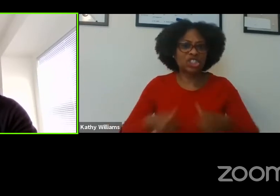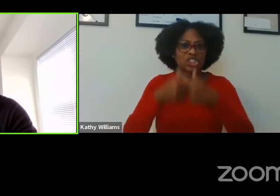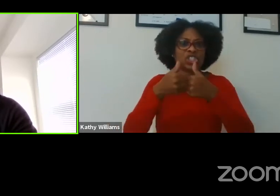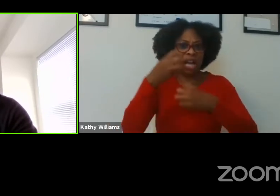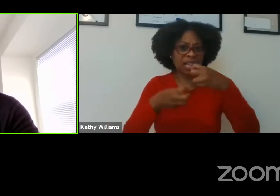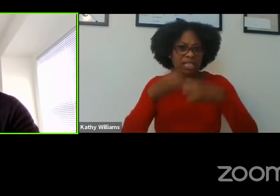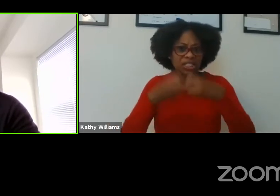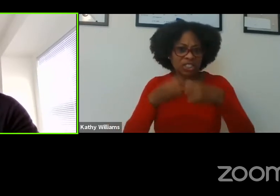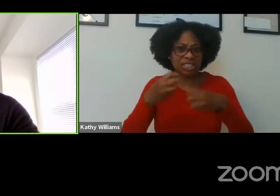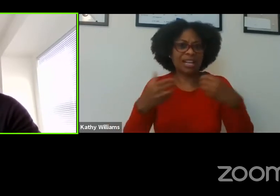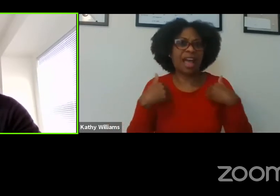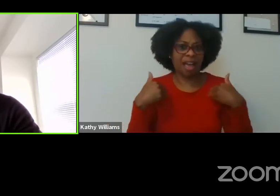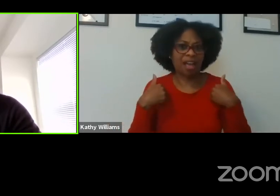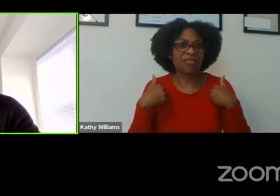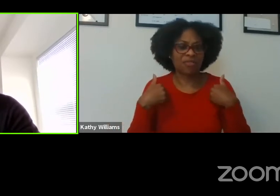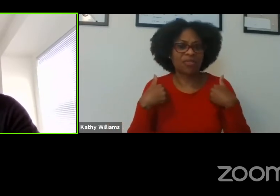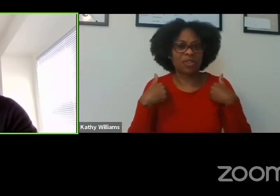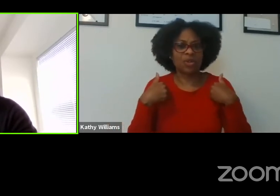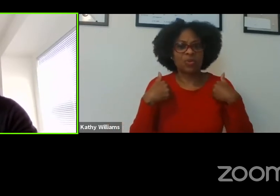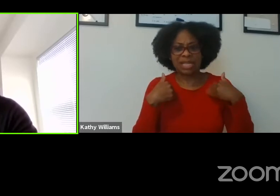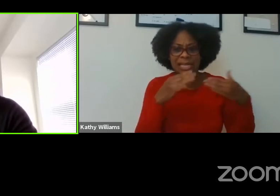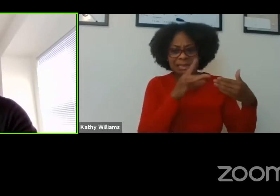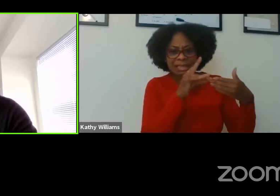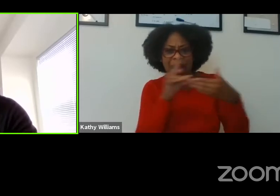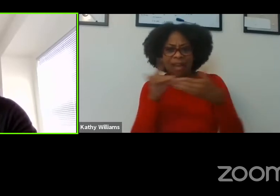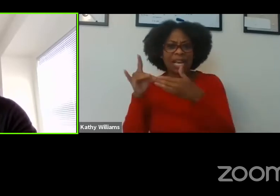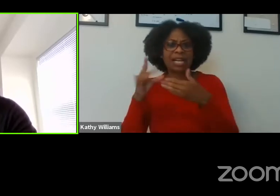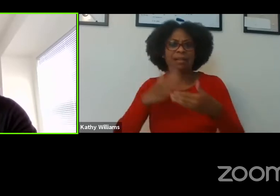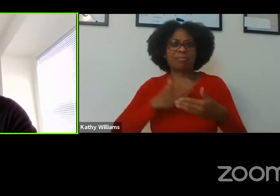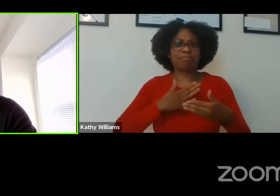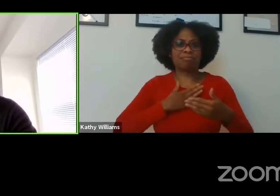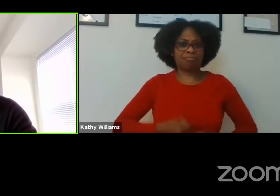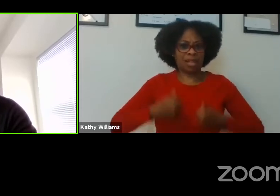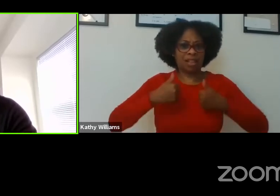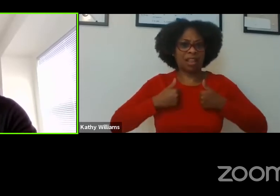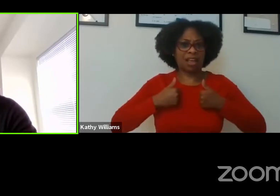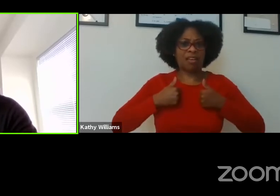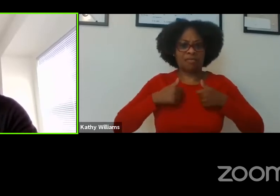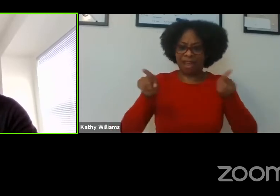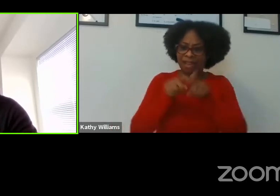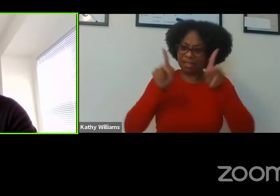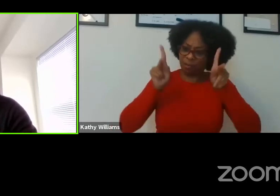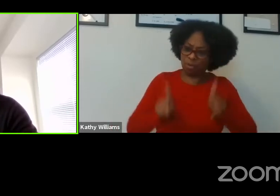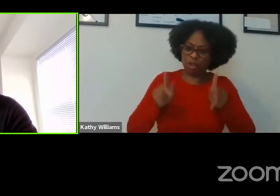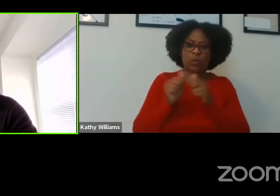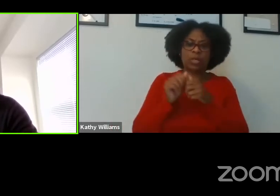that I had was navigating my life as an individual with a disability. So I am going to share with you